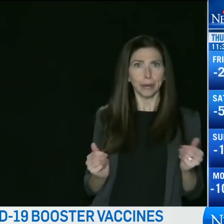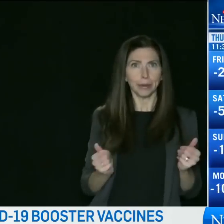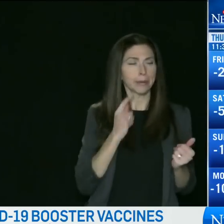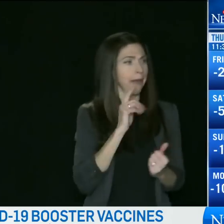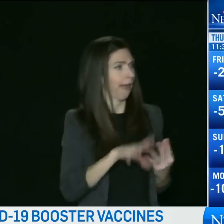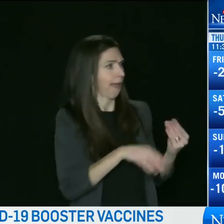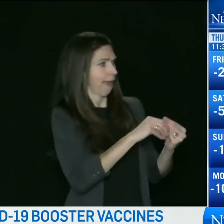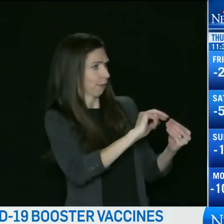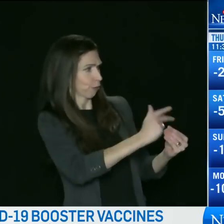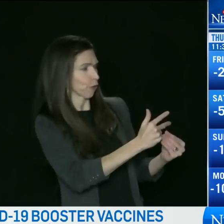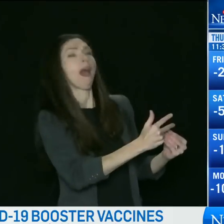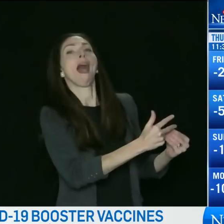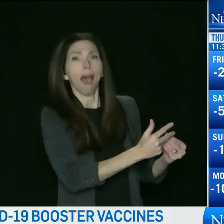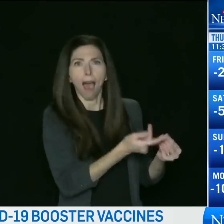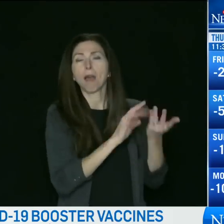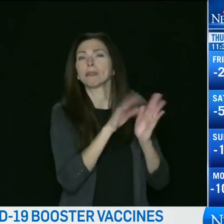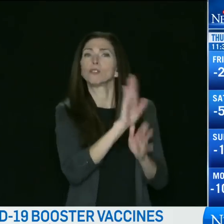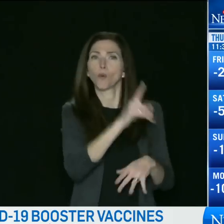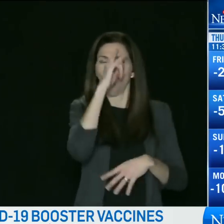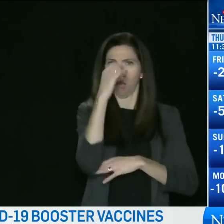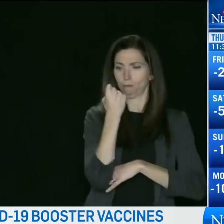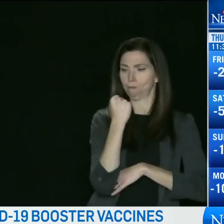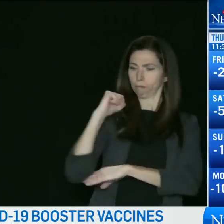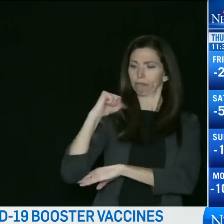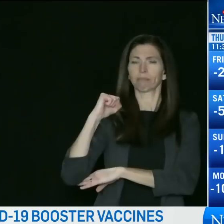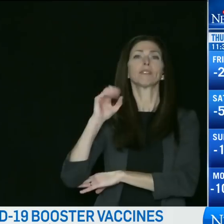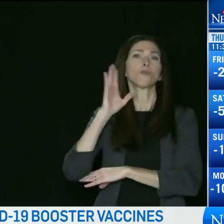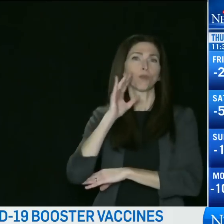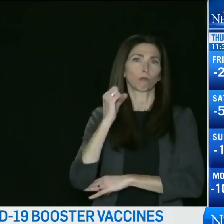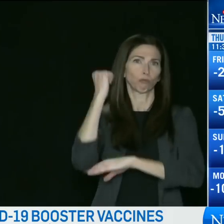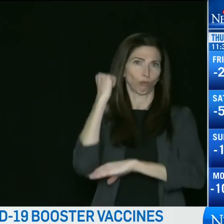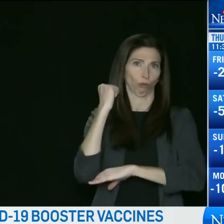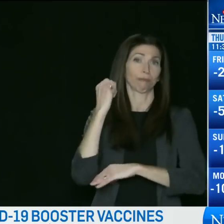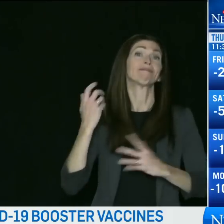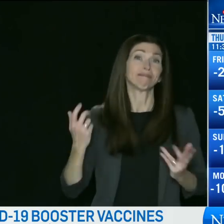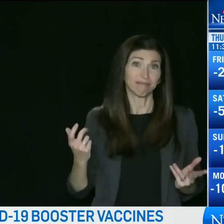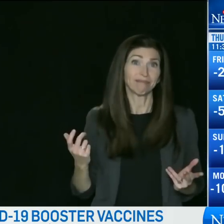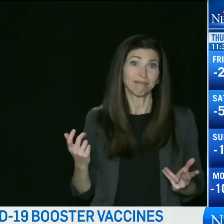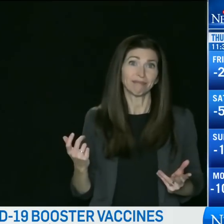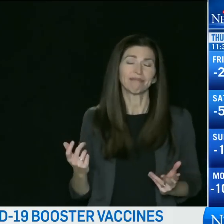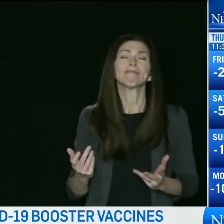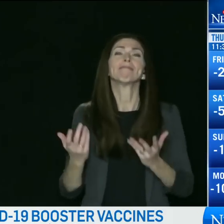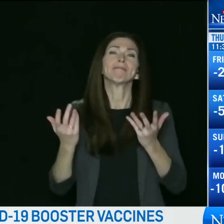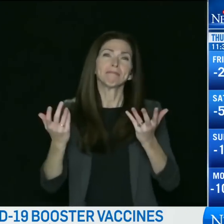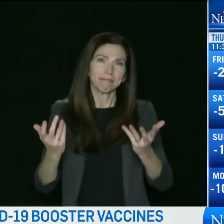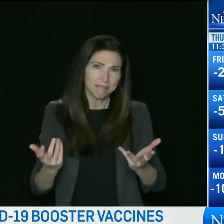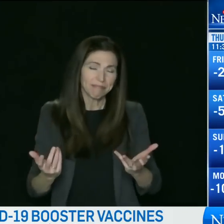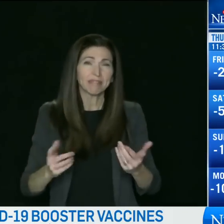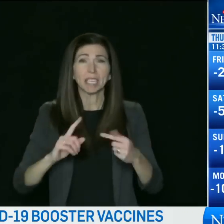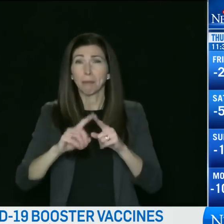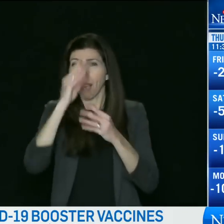BOOST YOUR ANTIBODY LEVELS AND INCREASE THE QUALITY OF YOUR OVERALL IMMUNE RESPONSE AND THE